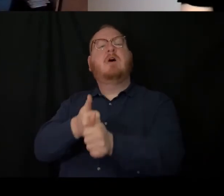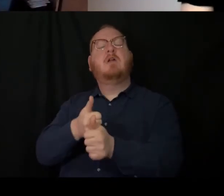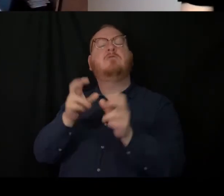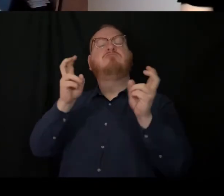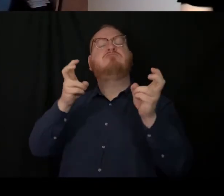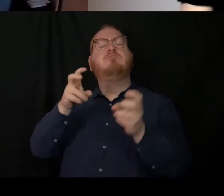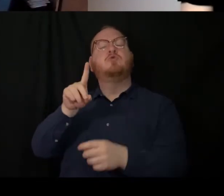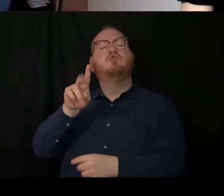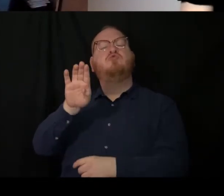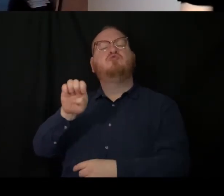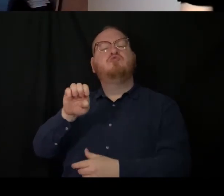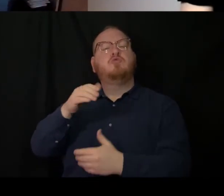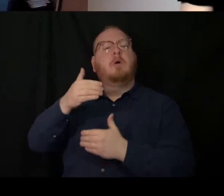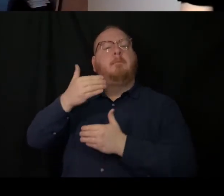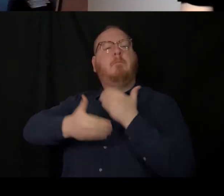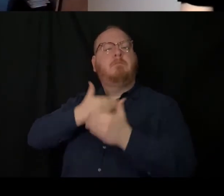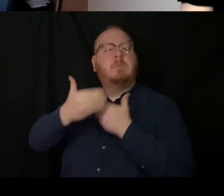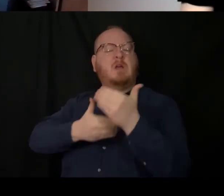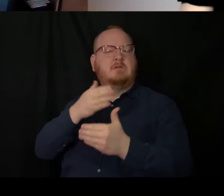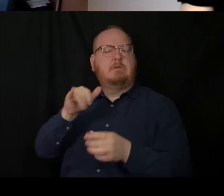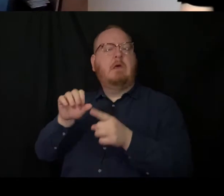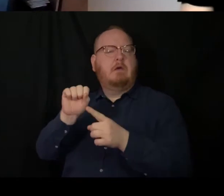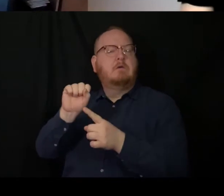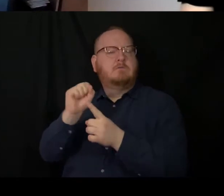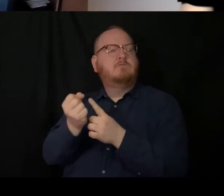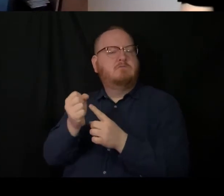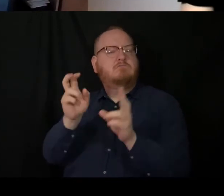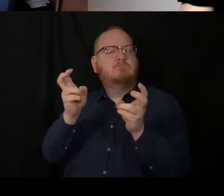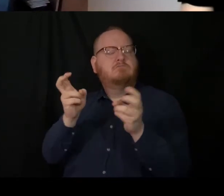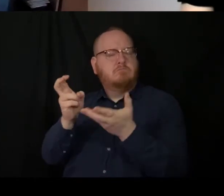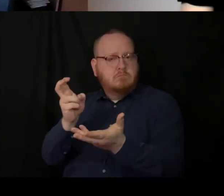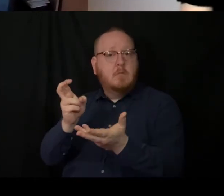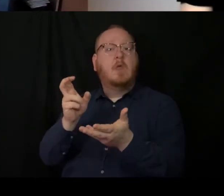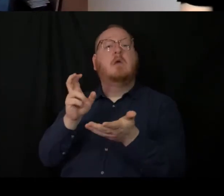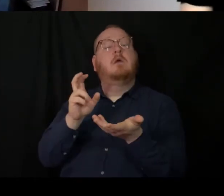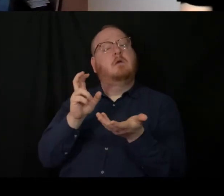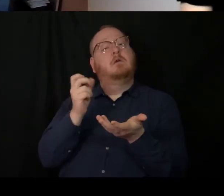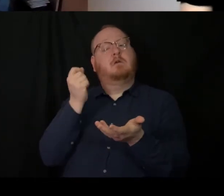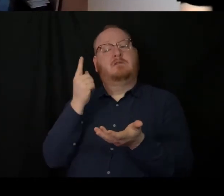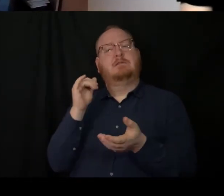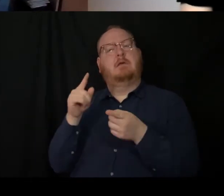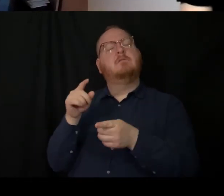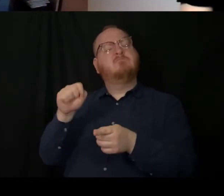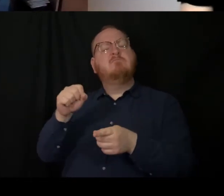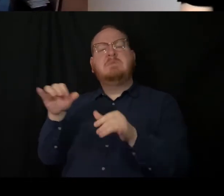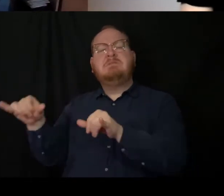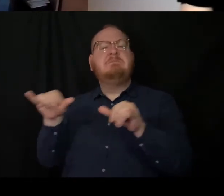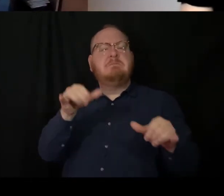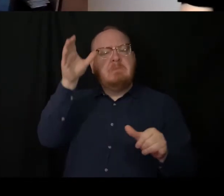situation. And while they're used to make up for services that the school hasn't been